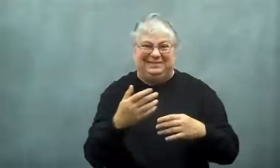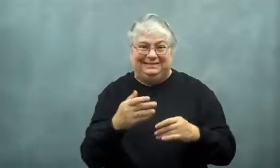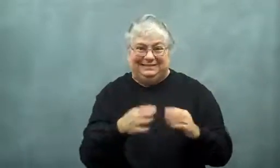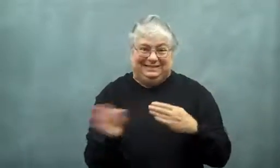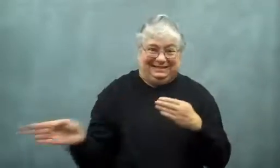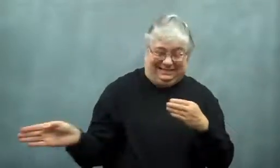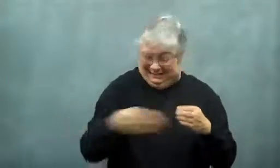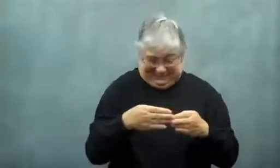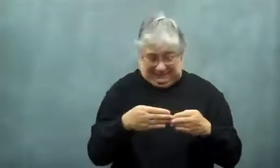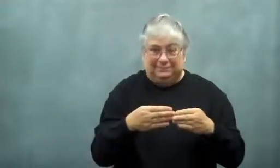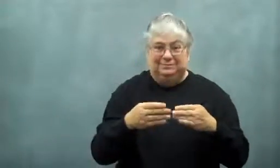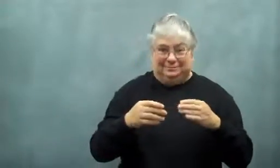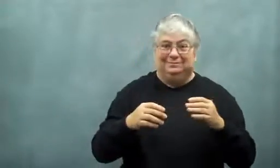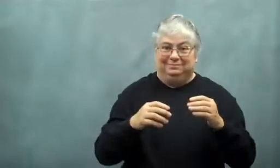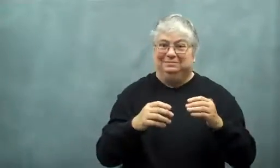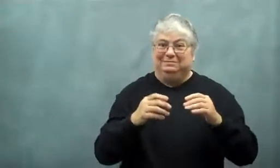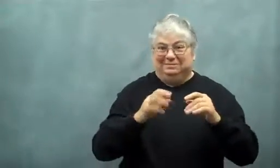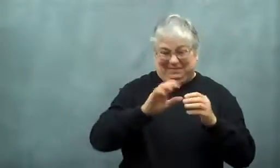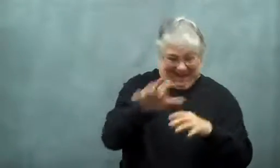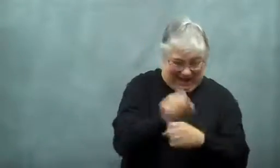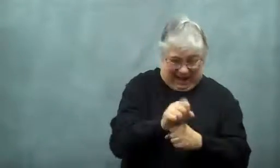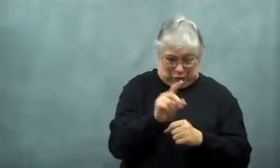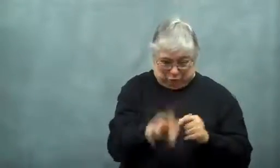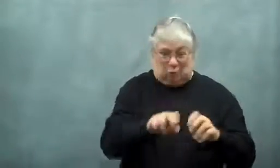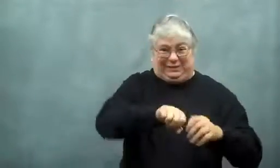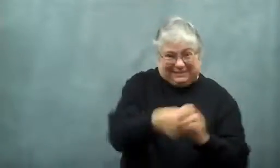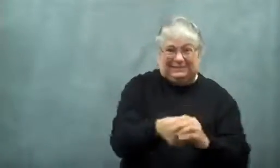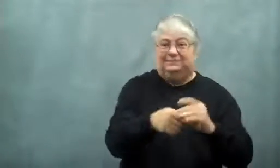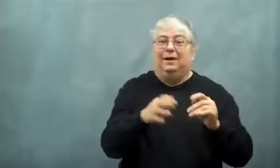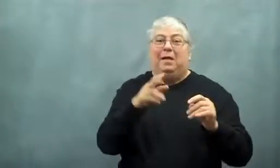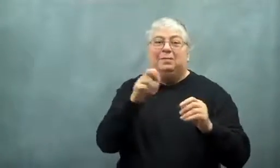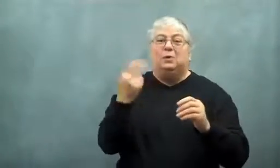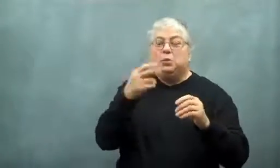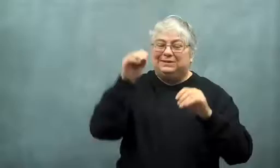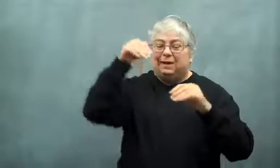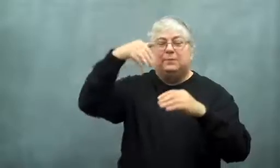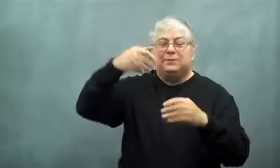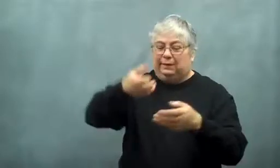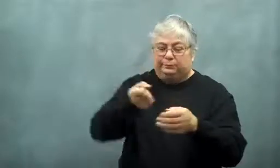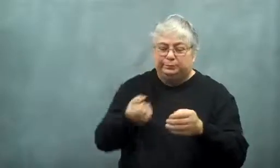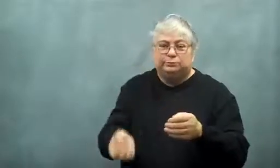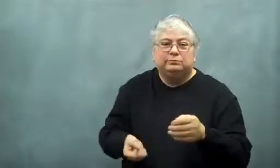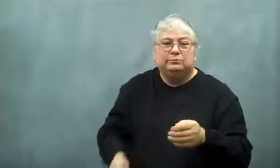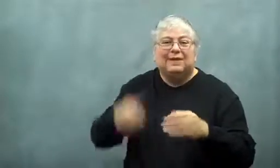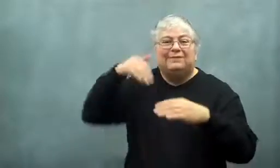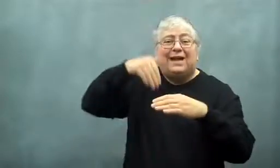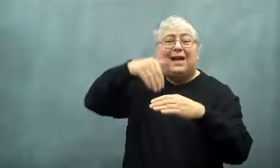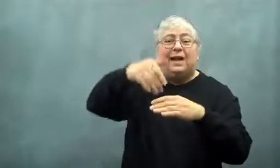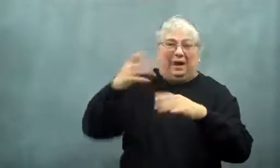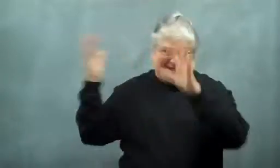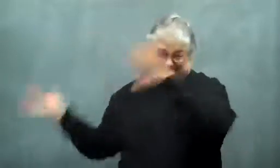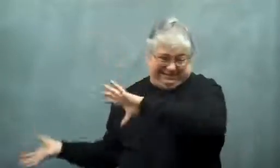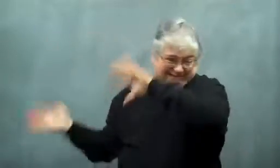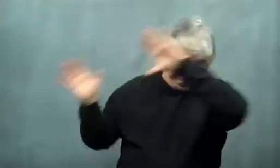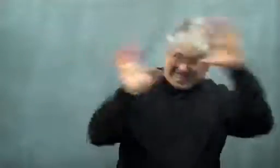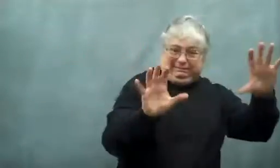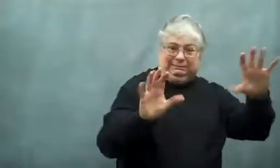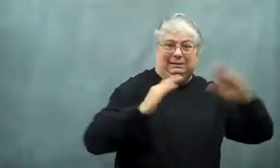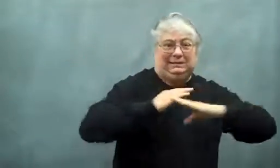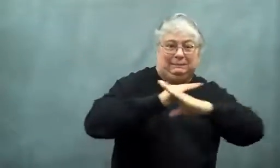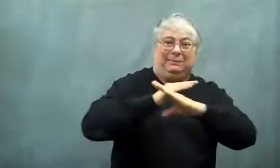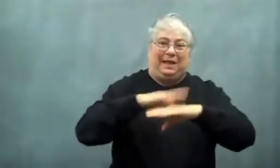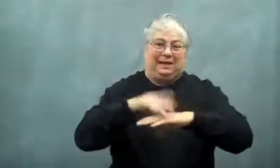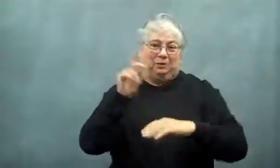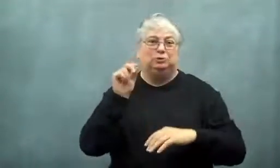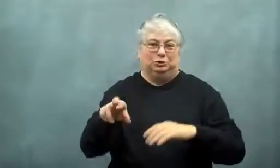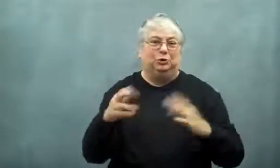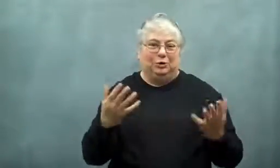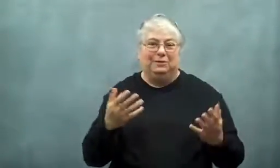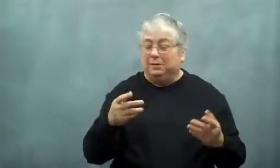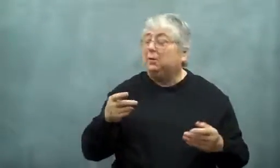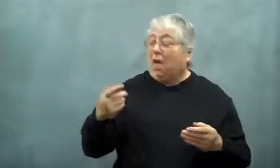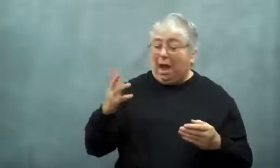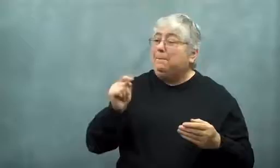They locked the door and barricaded it with a filing cabinet.